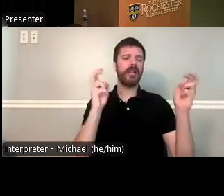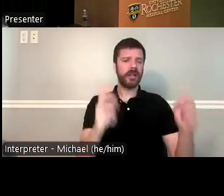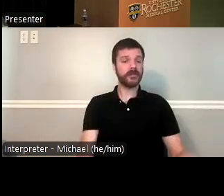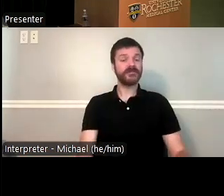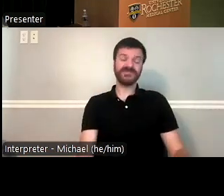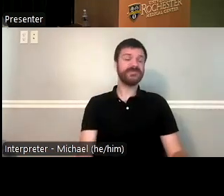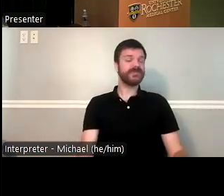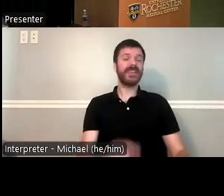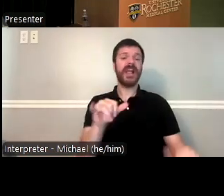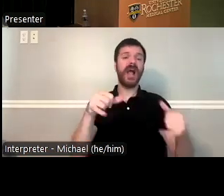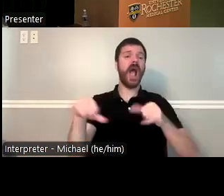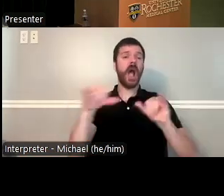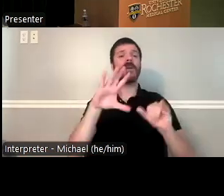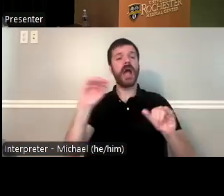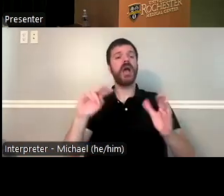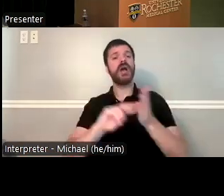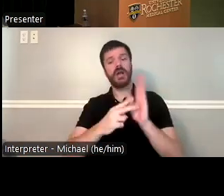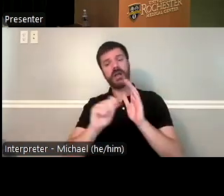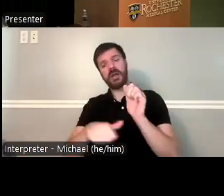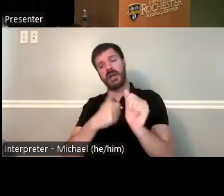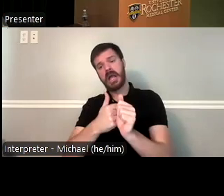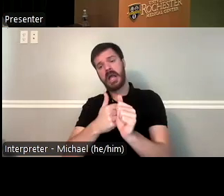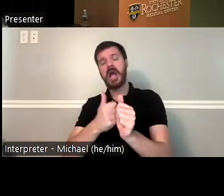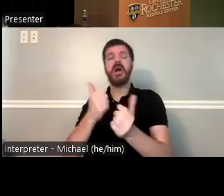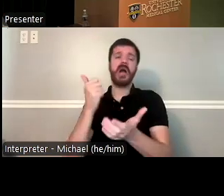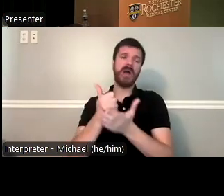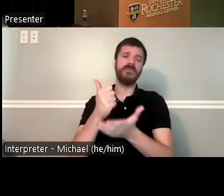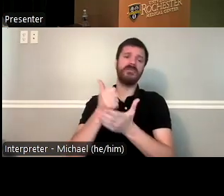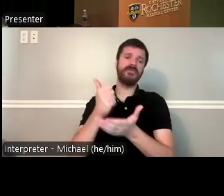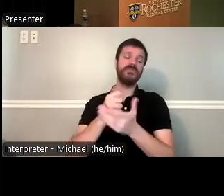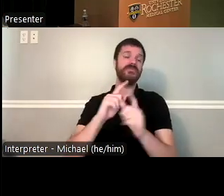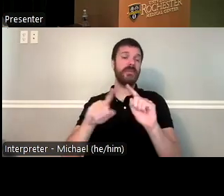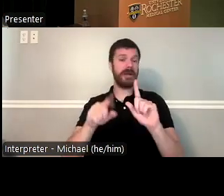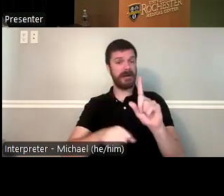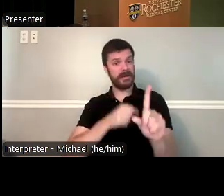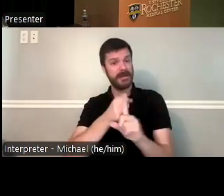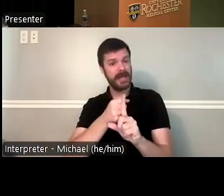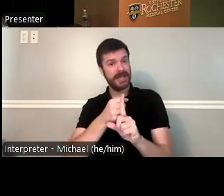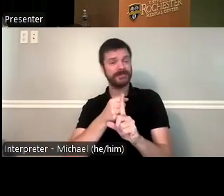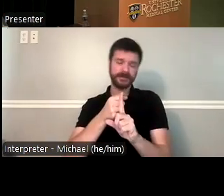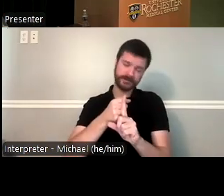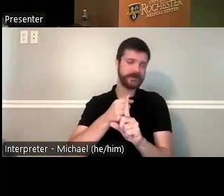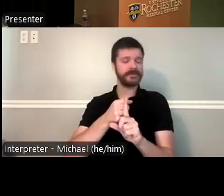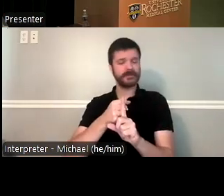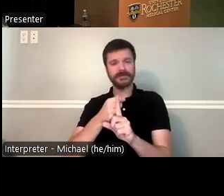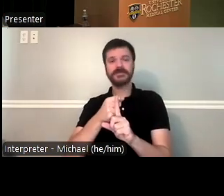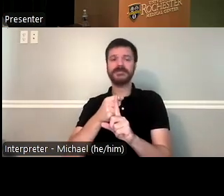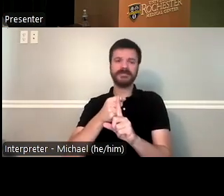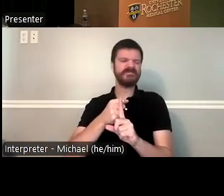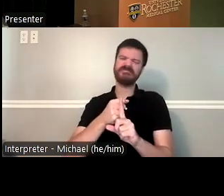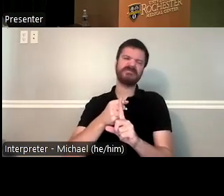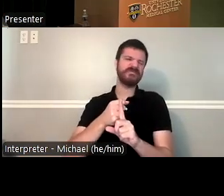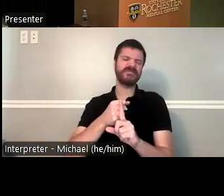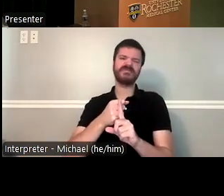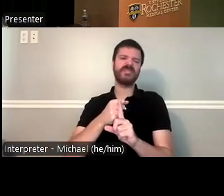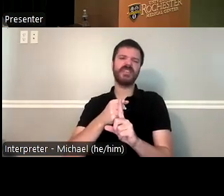it's meant to be helpful but it may be felt as you know I'm that isn't that doesn't mean that